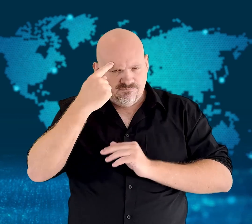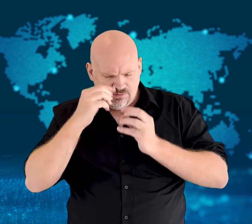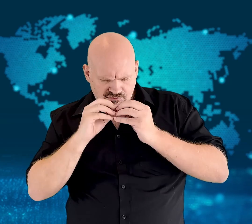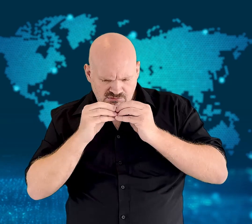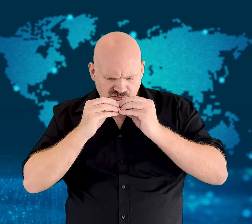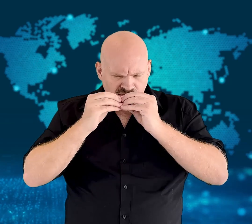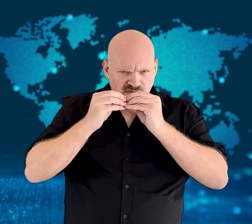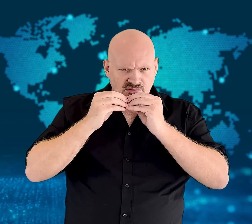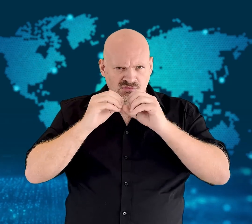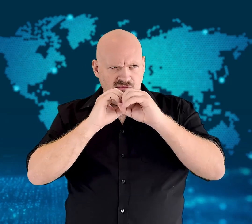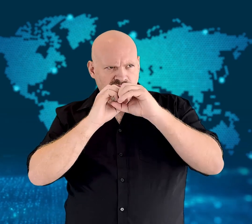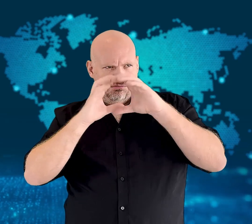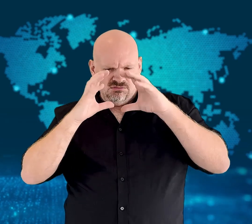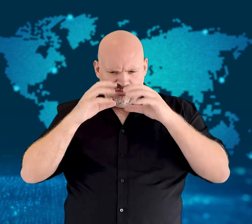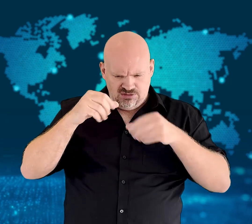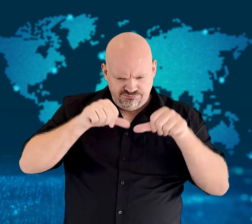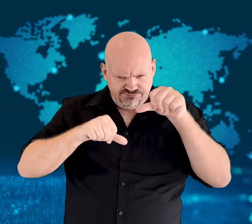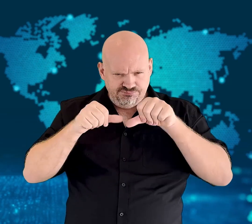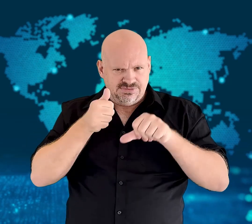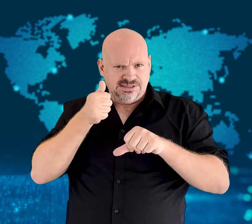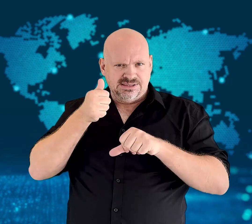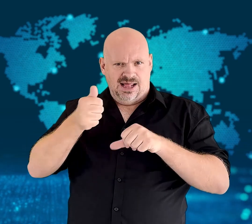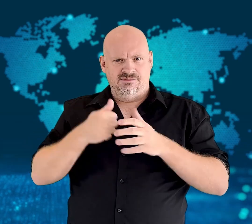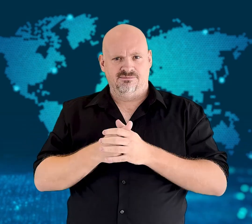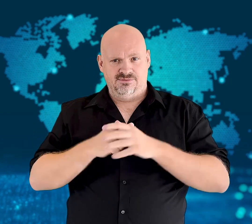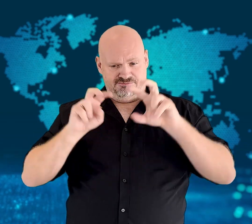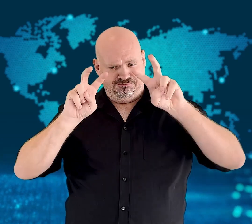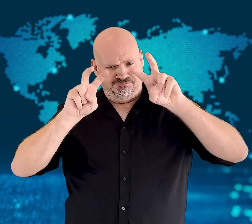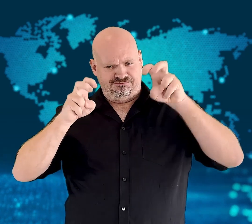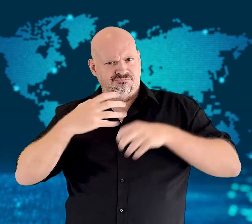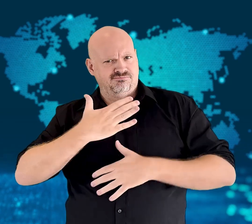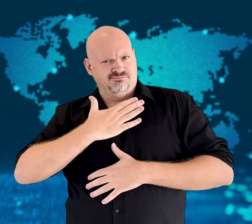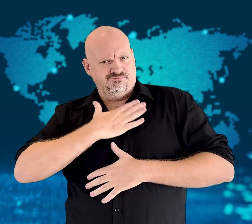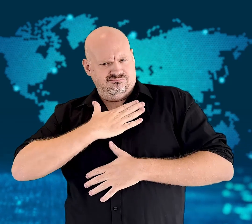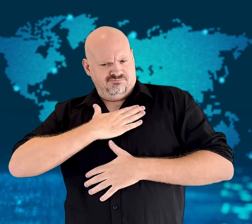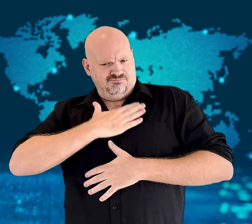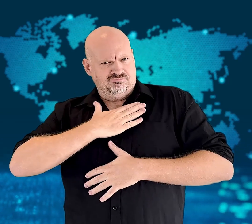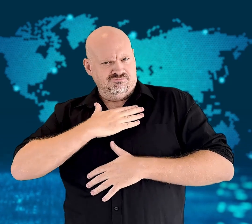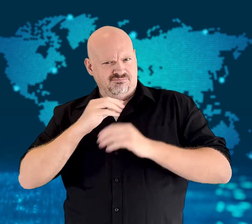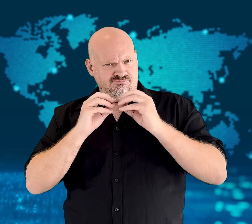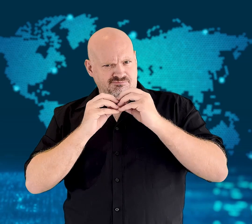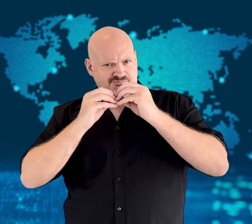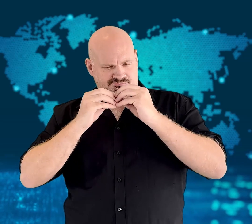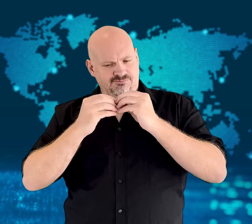Both companies say their own "intellectual property" was used